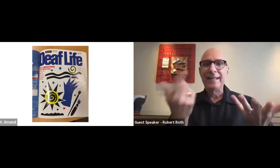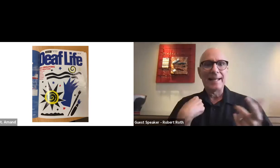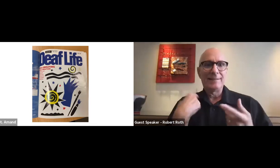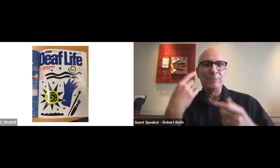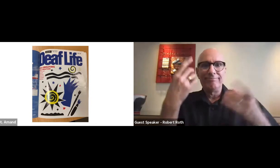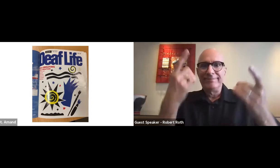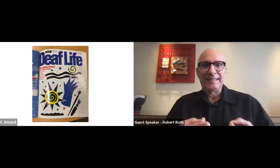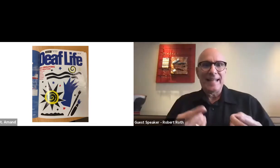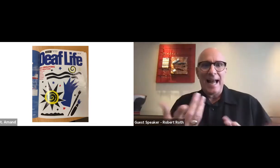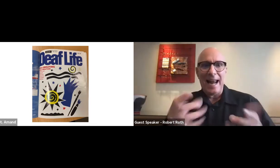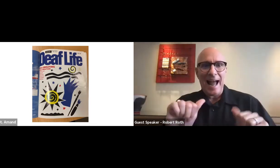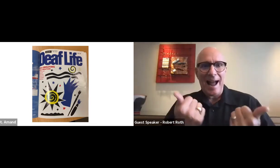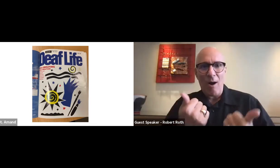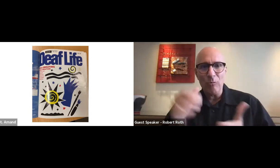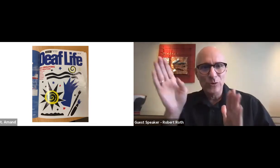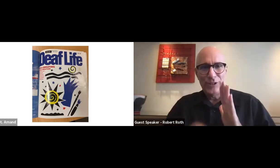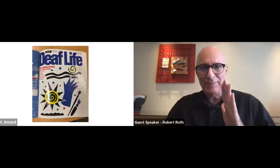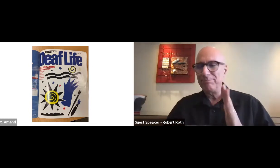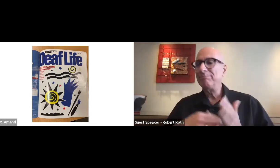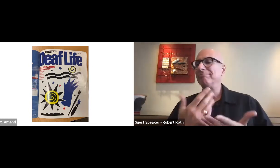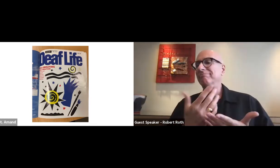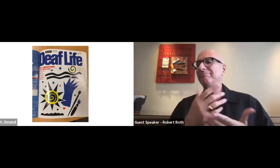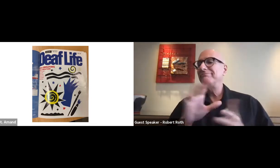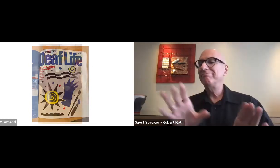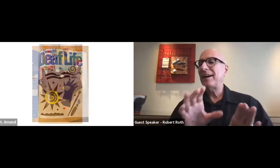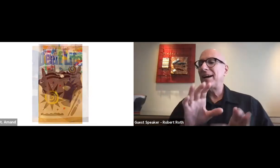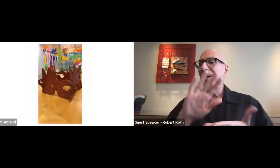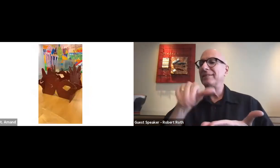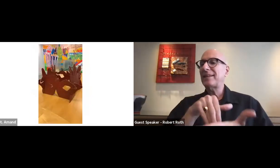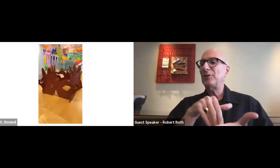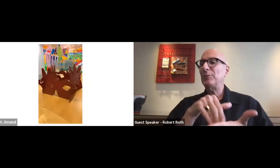and we had no money to decorate with,